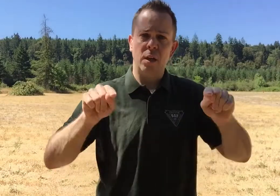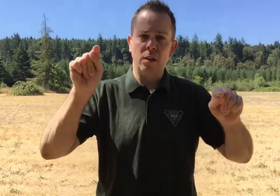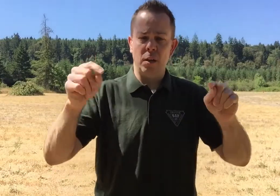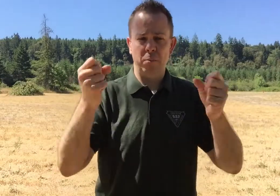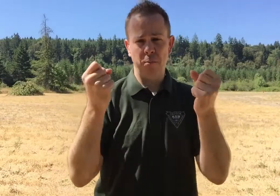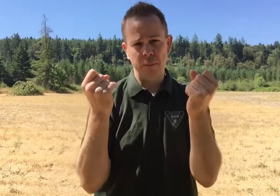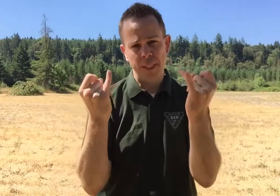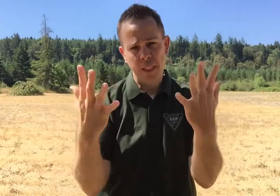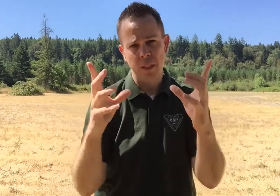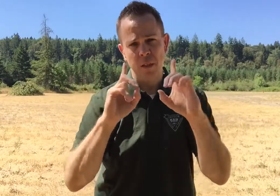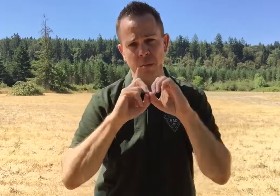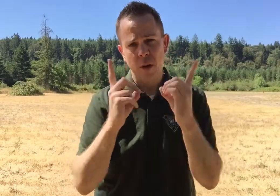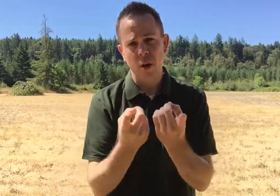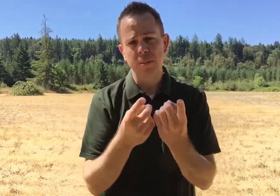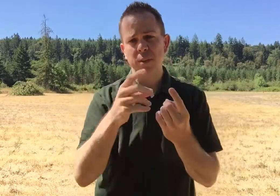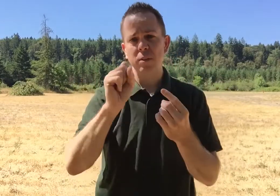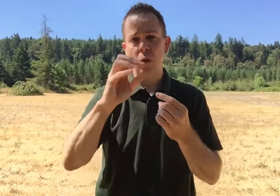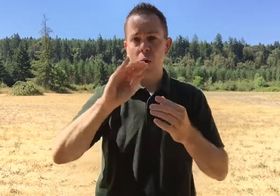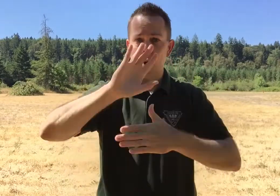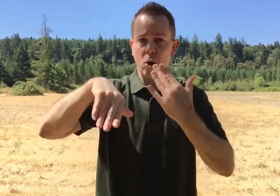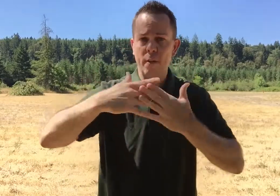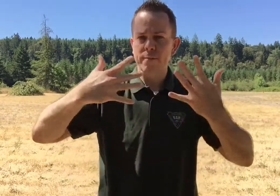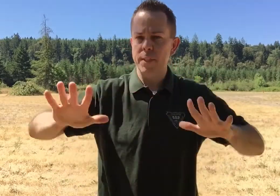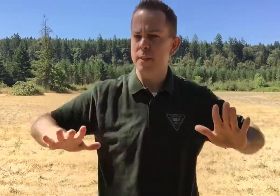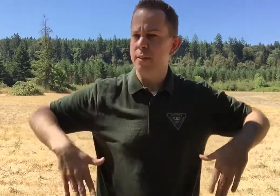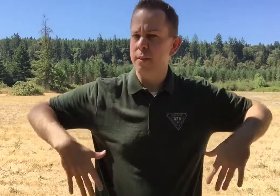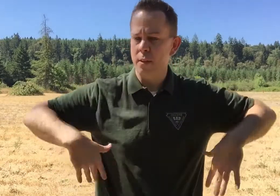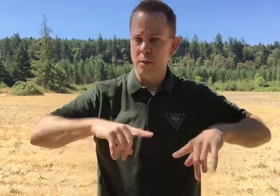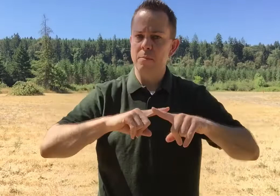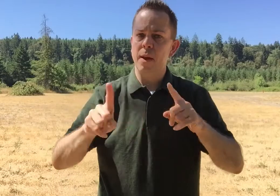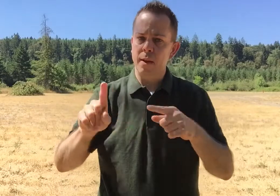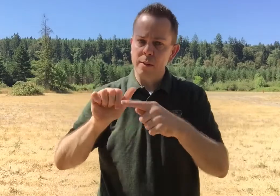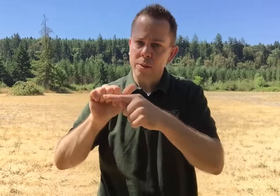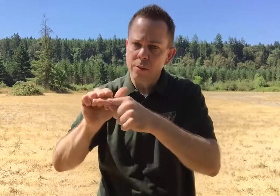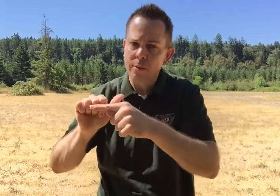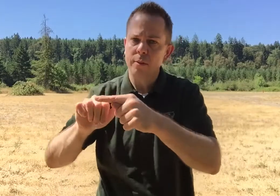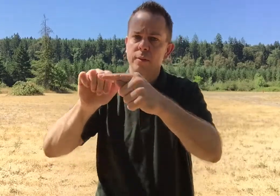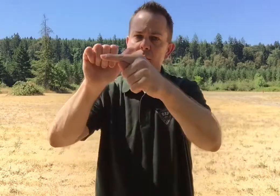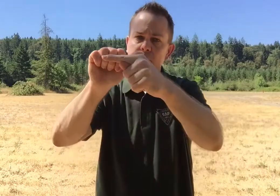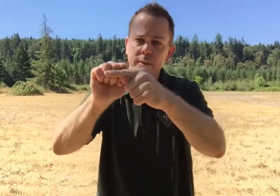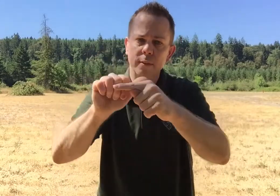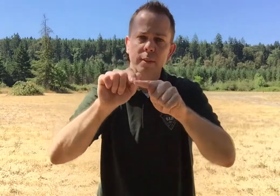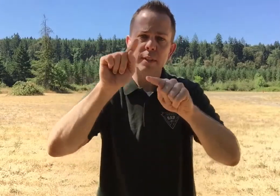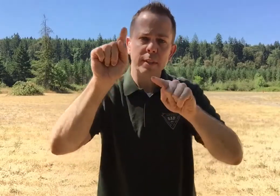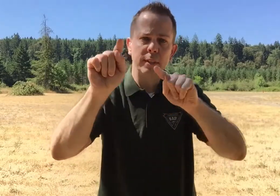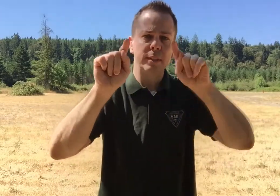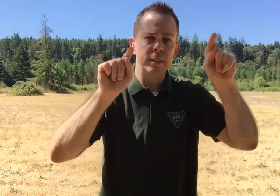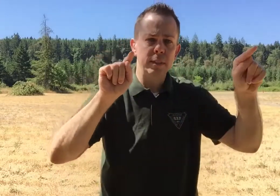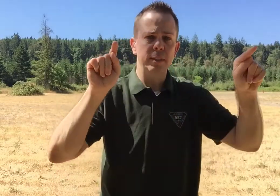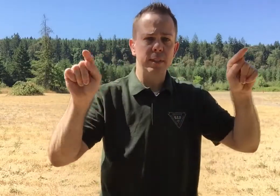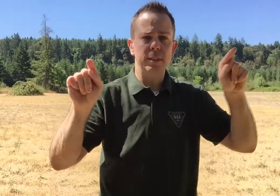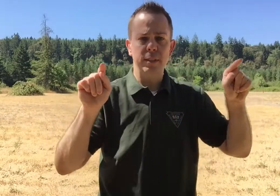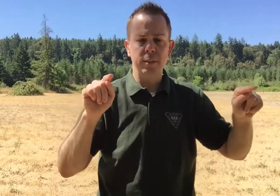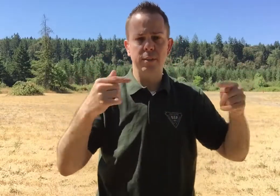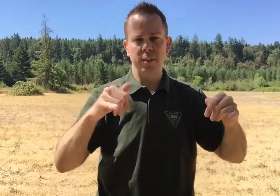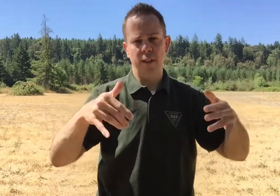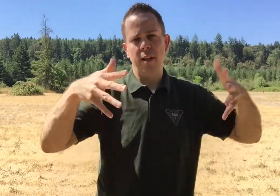They have yet to complete training for all departments but have made a lot of headway.